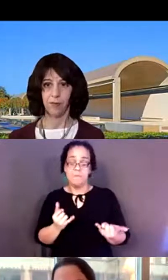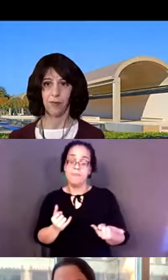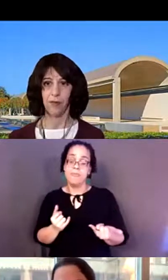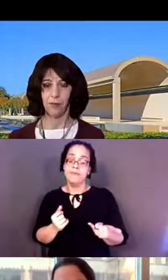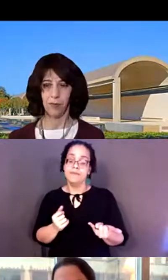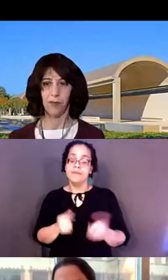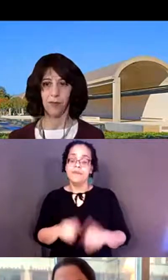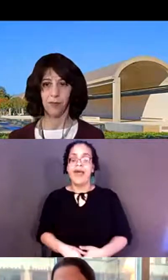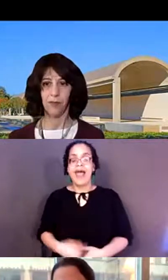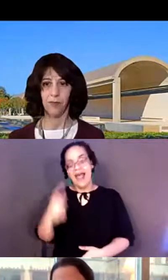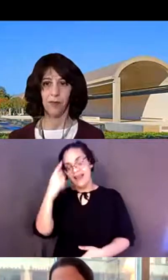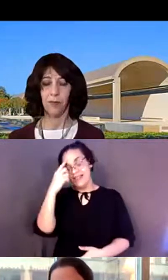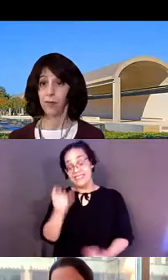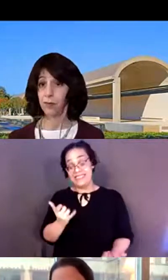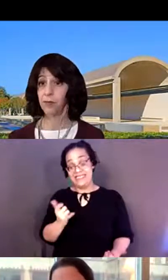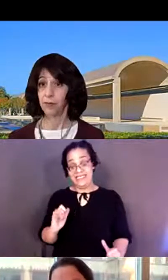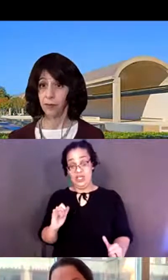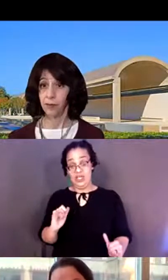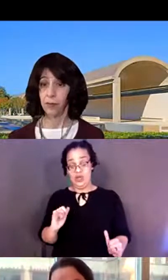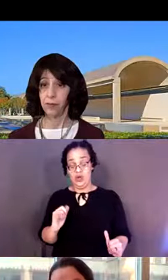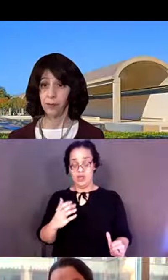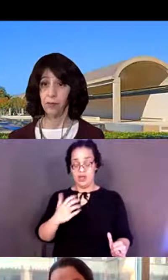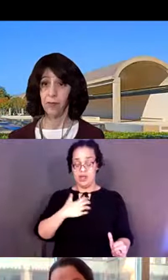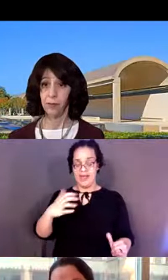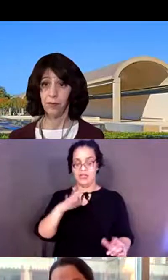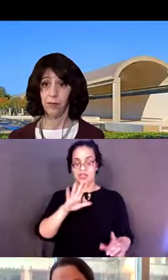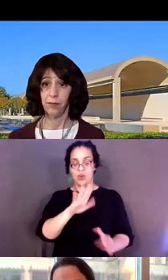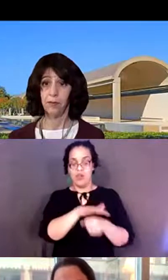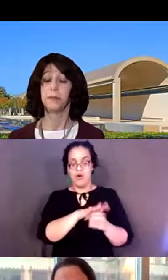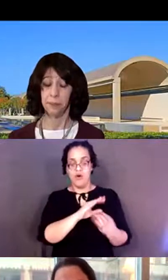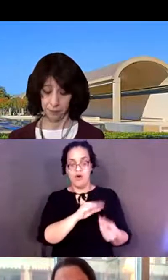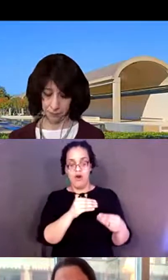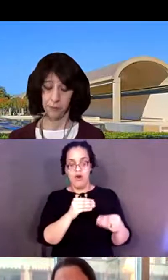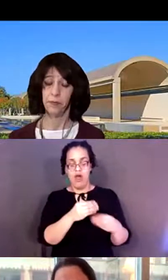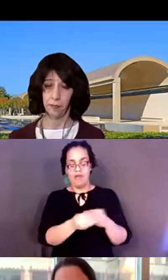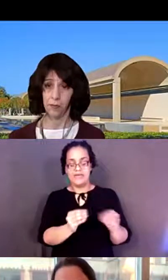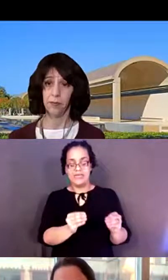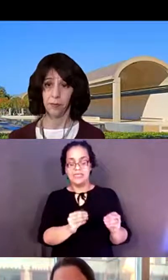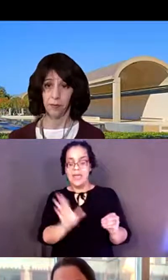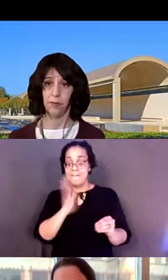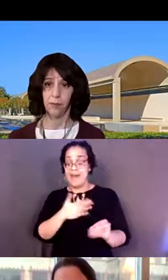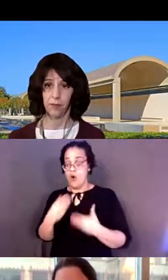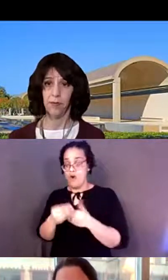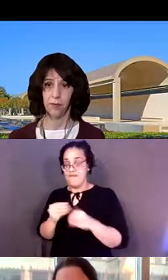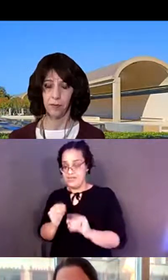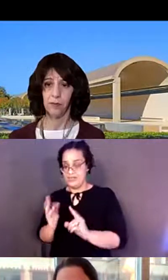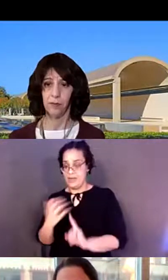making a complaint to your office makes sense as well as to mine. Unfortunately, you know, I've been in the